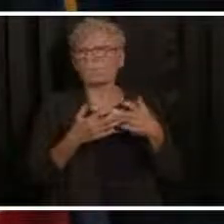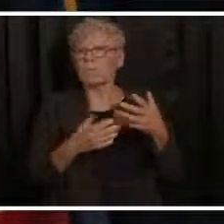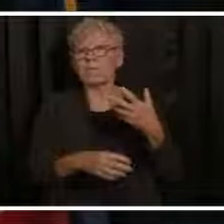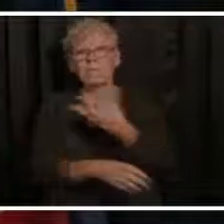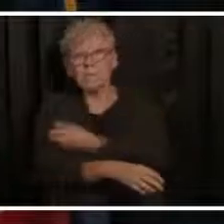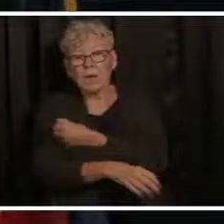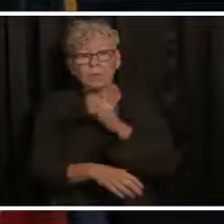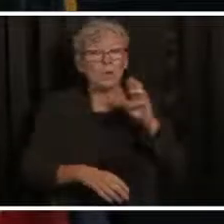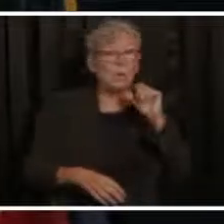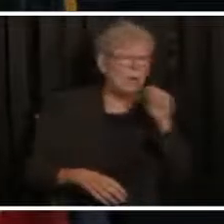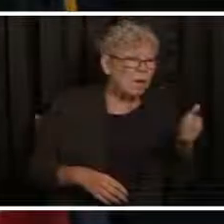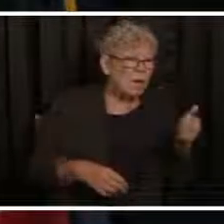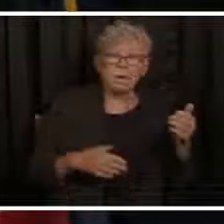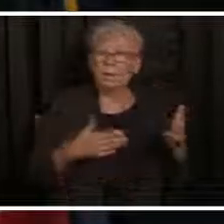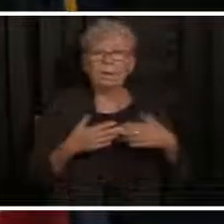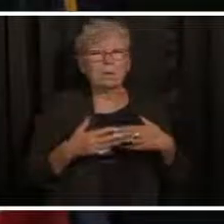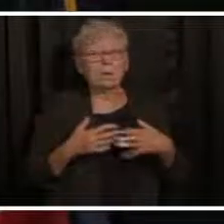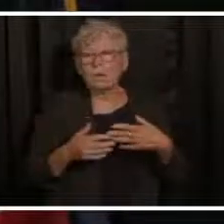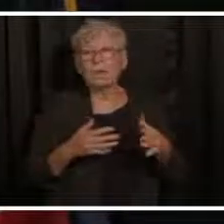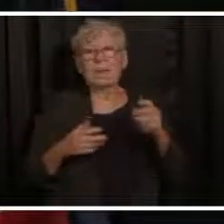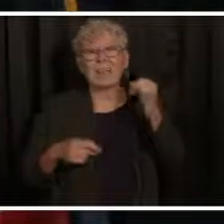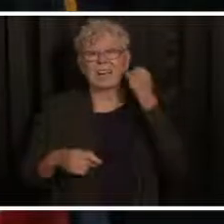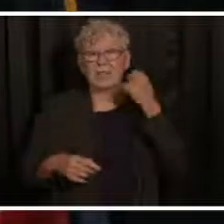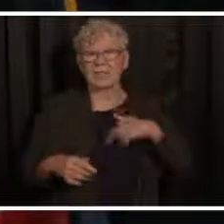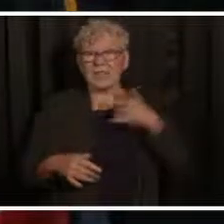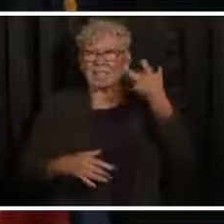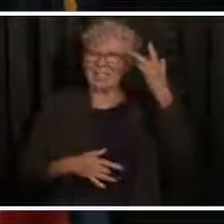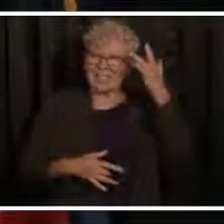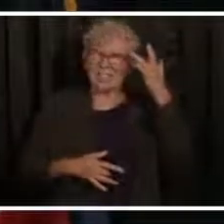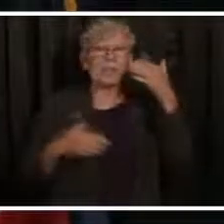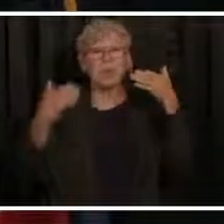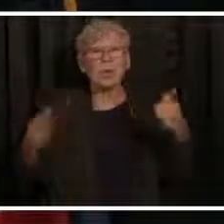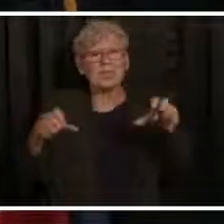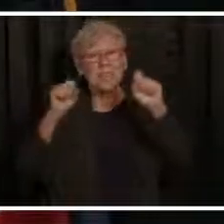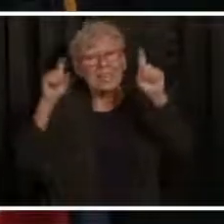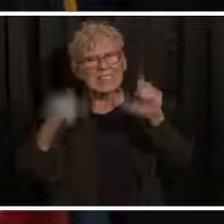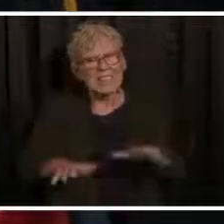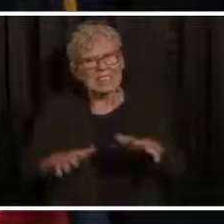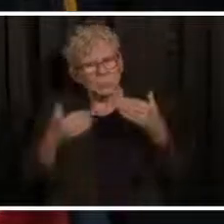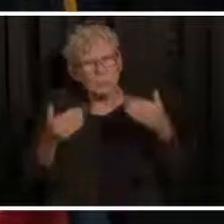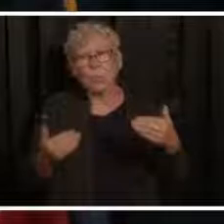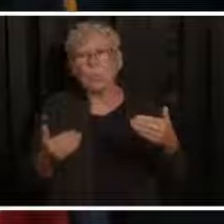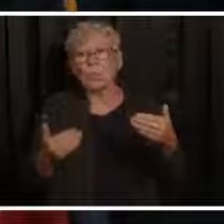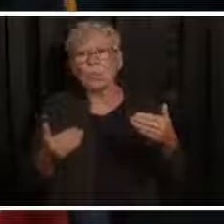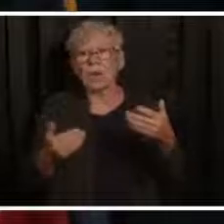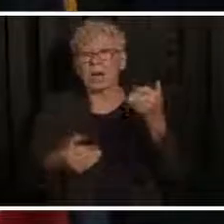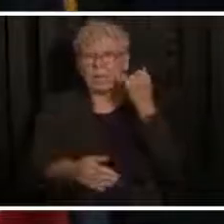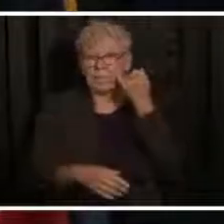please get yourself tested because even if you're vaccinated and it's a minor case for you letting everybody